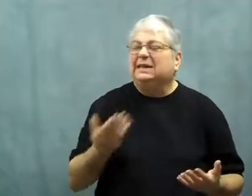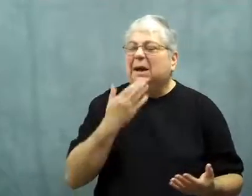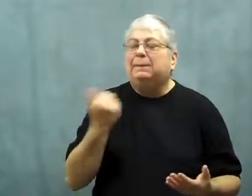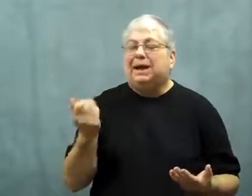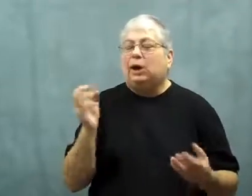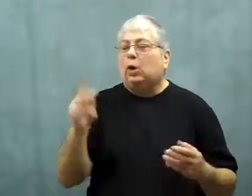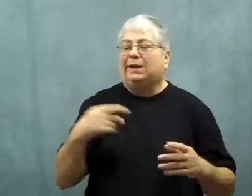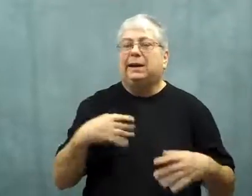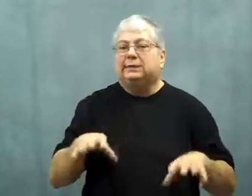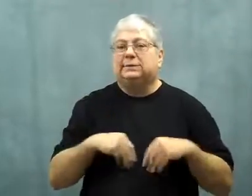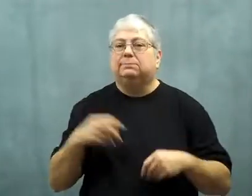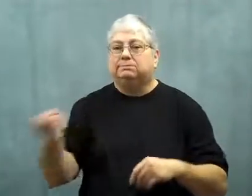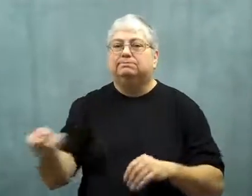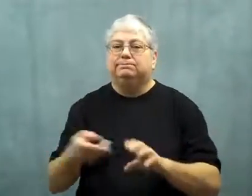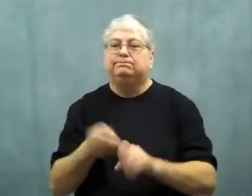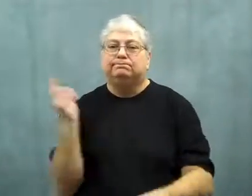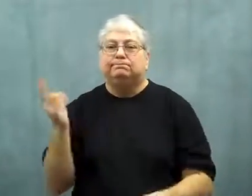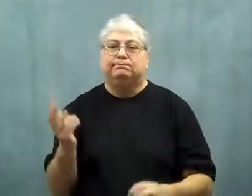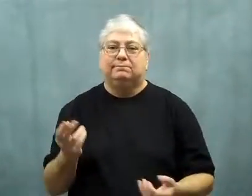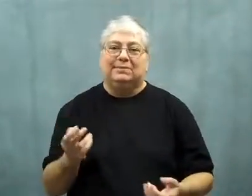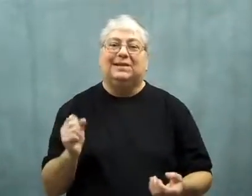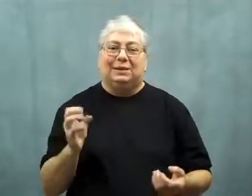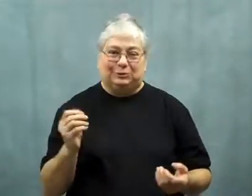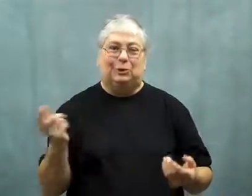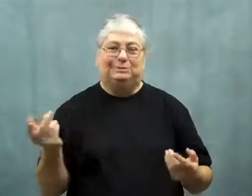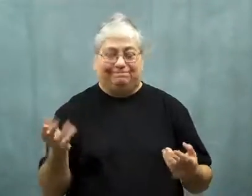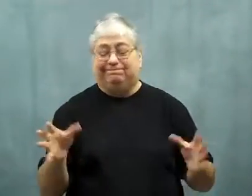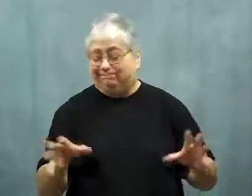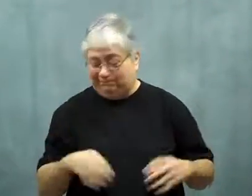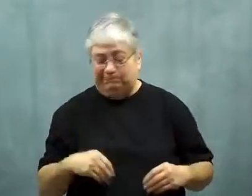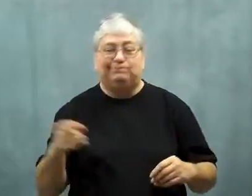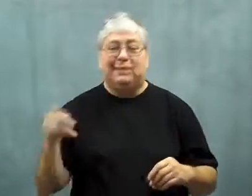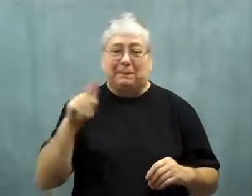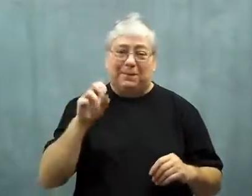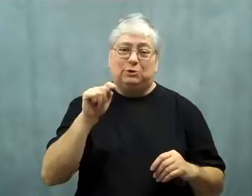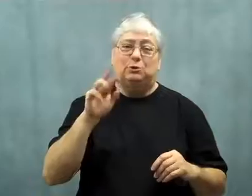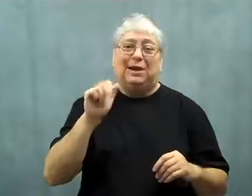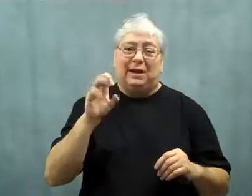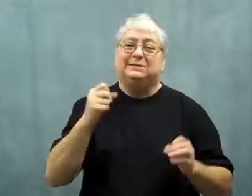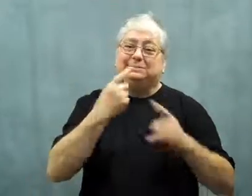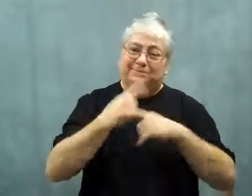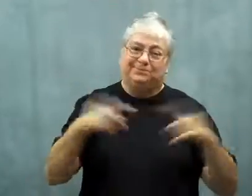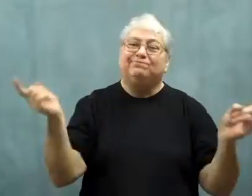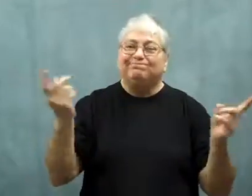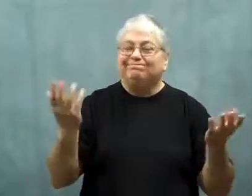He decided to accept Petraeus' resignation.